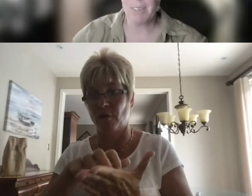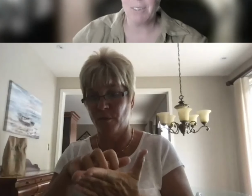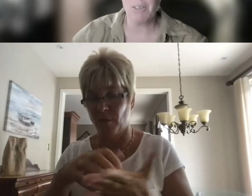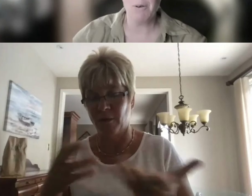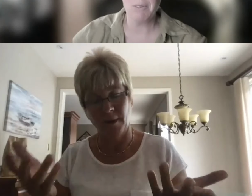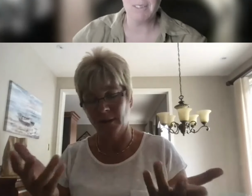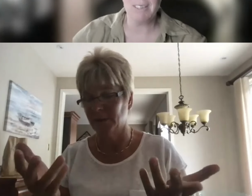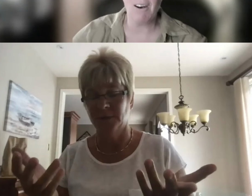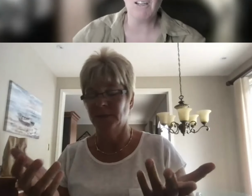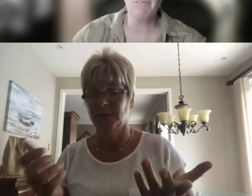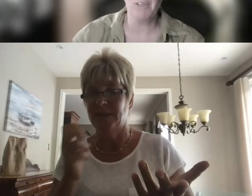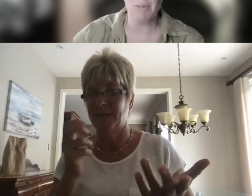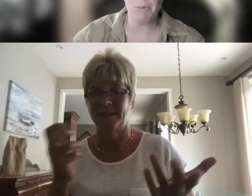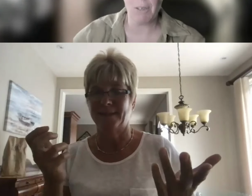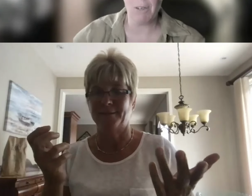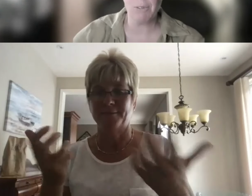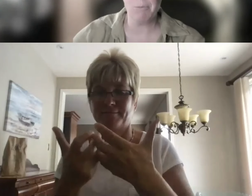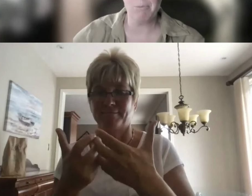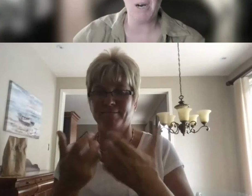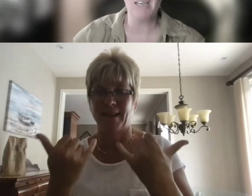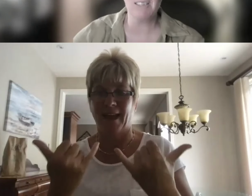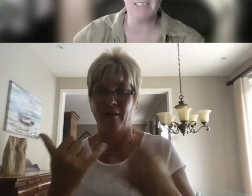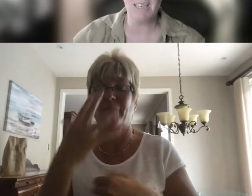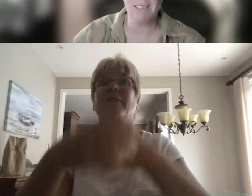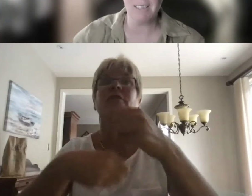All of those also bias against